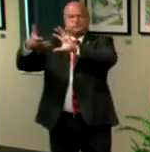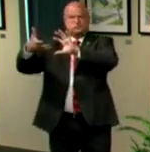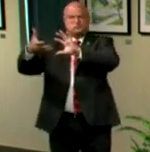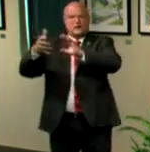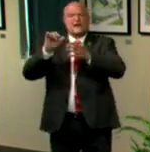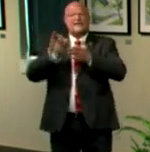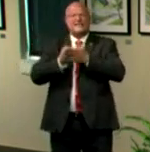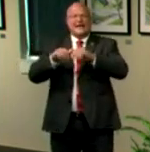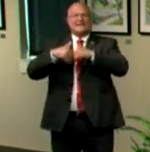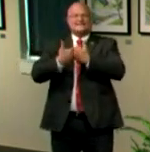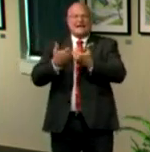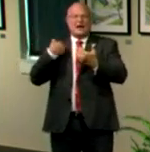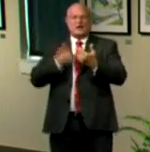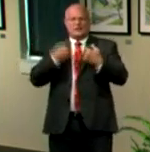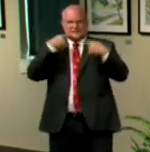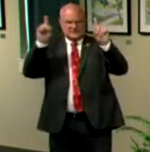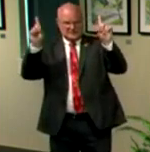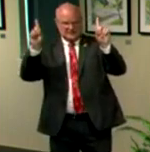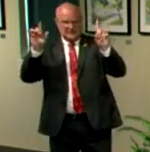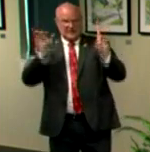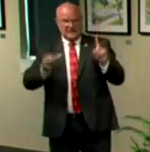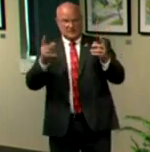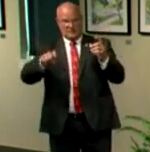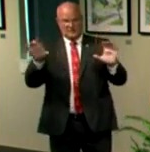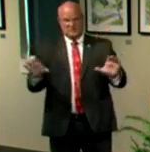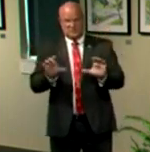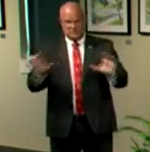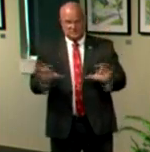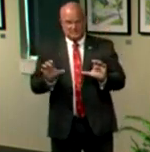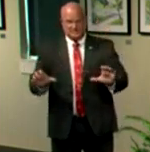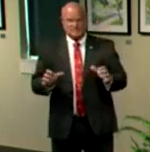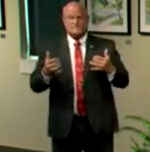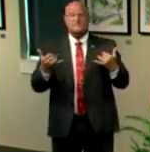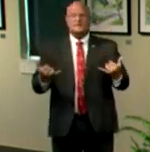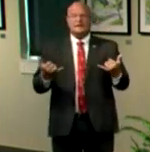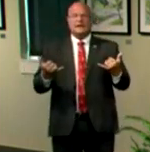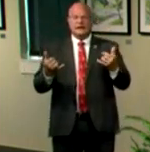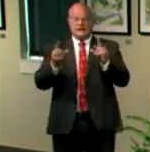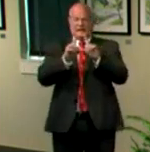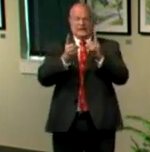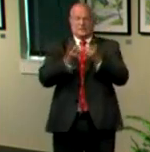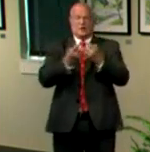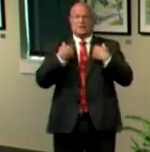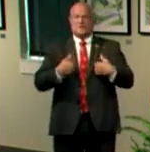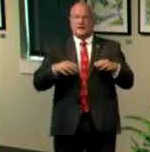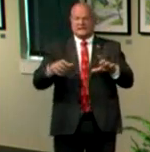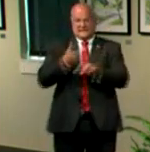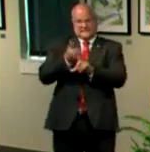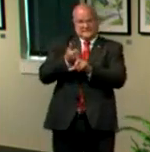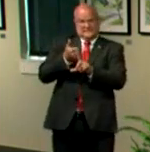WE DO CONTACT TRACING AND ISOLATION AND BREAKUP THOSE